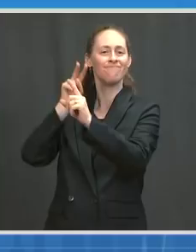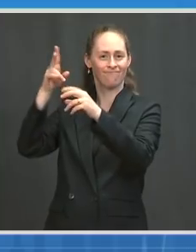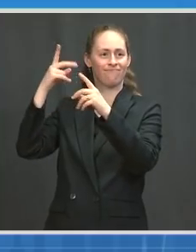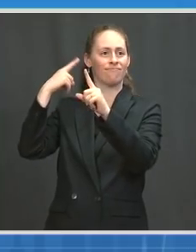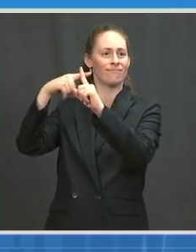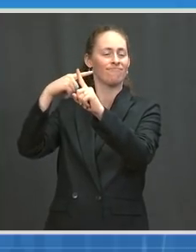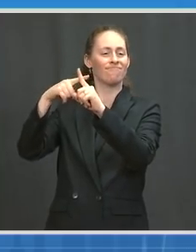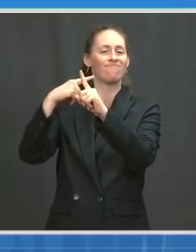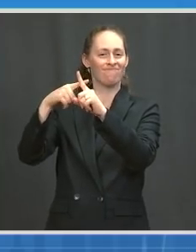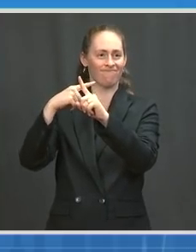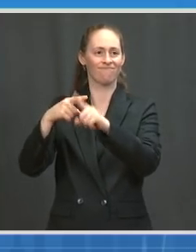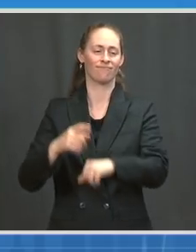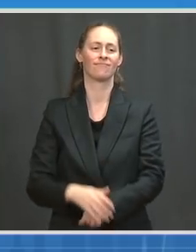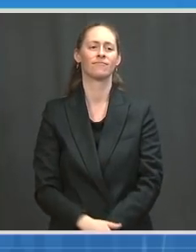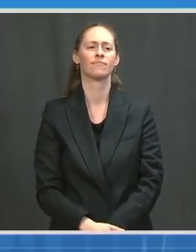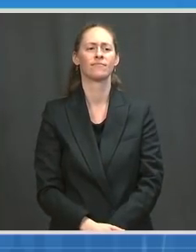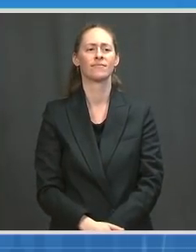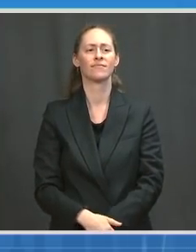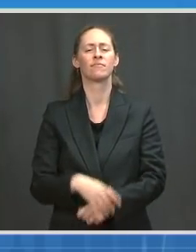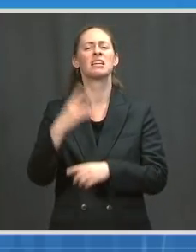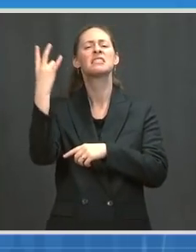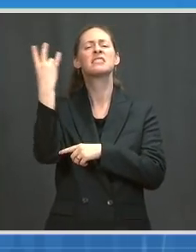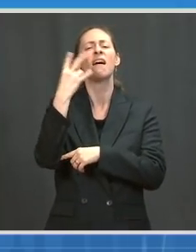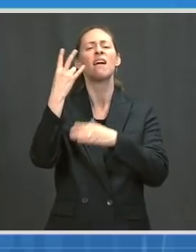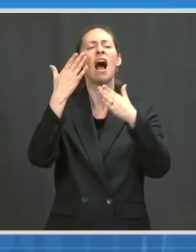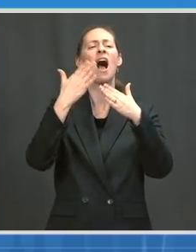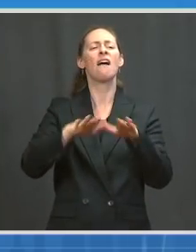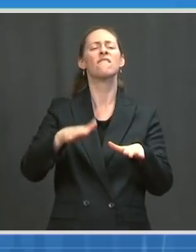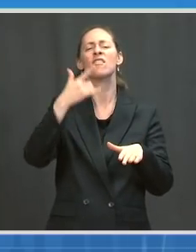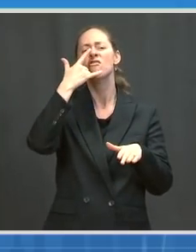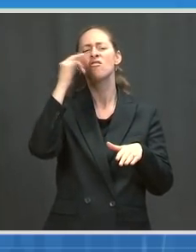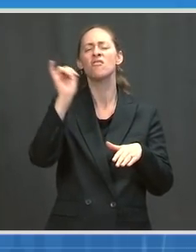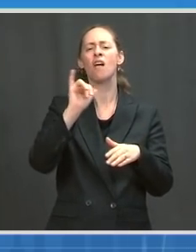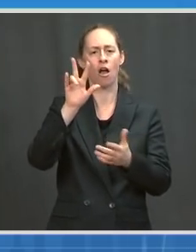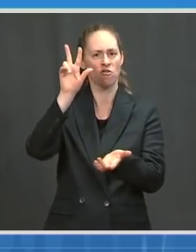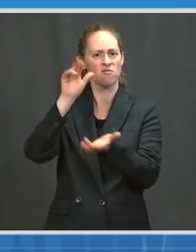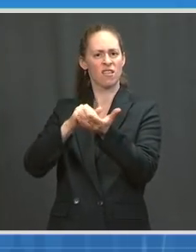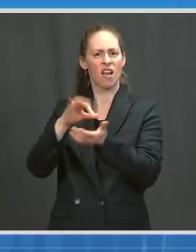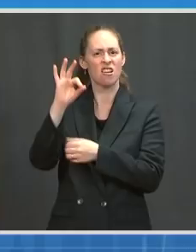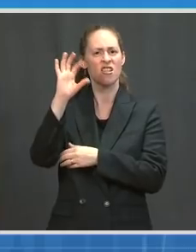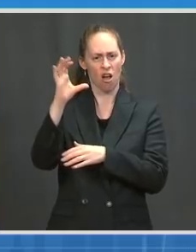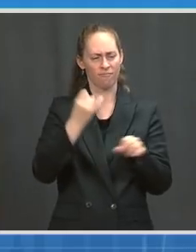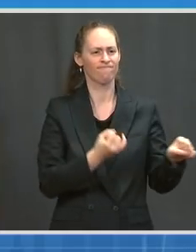is just over 3,900. Again, a positive sign with another back-to-back decrease